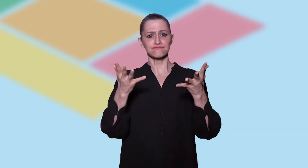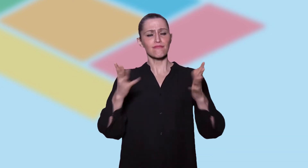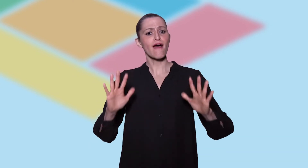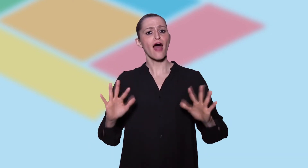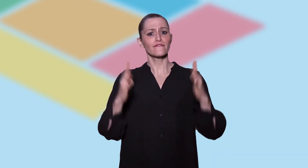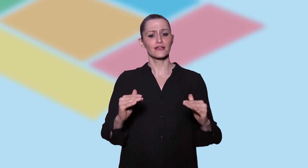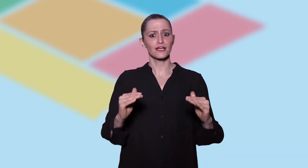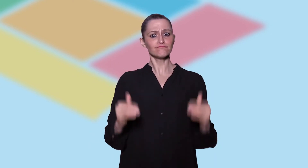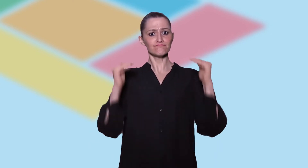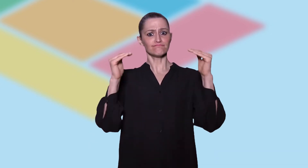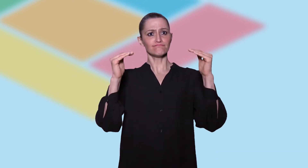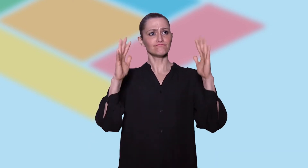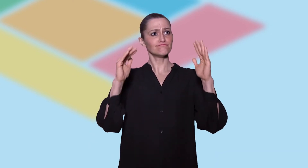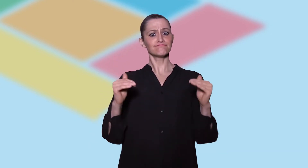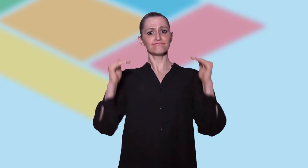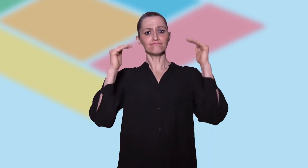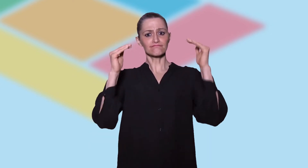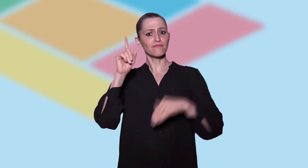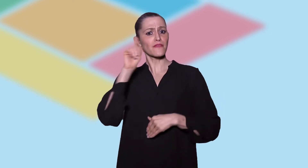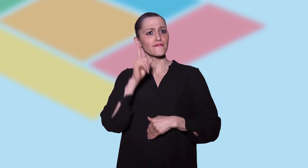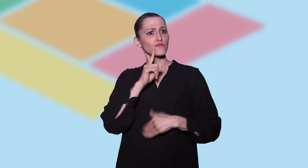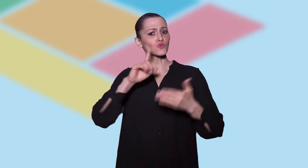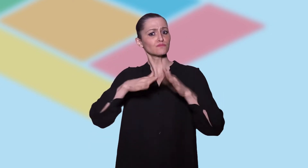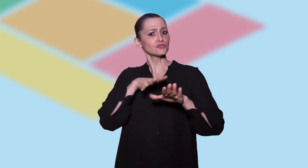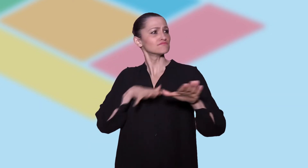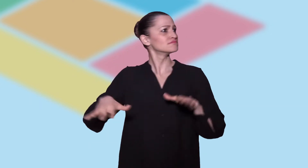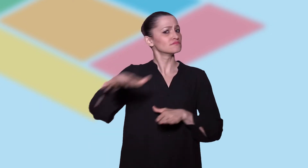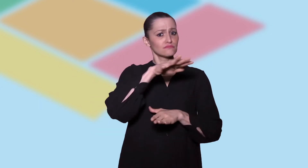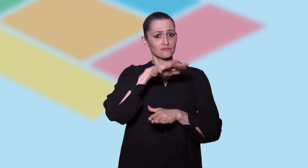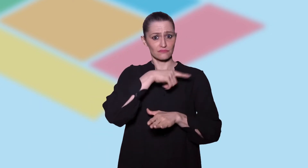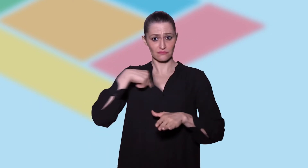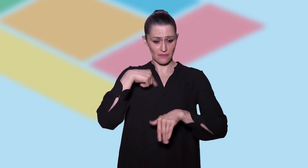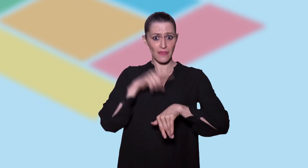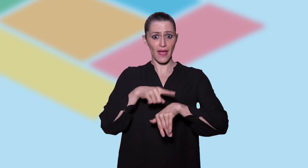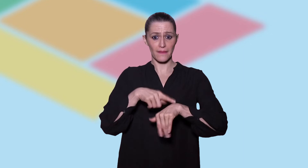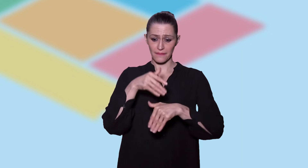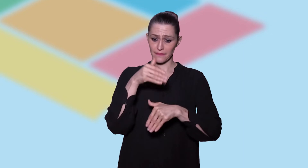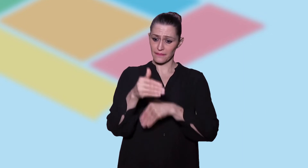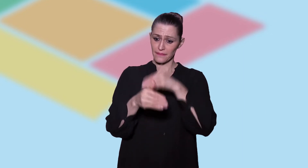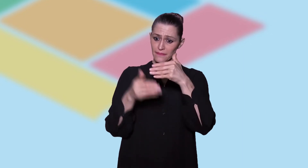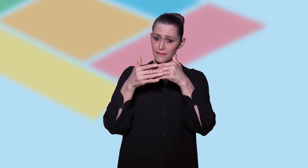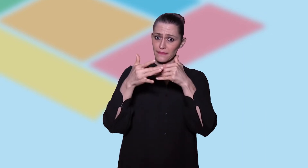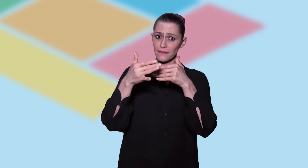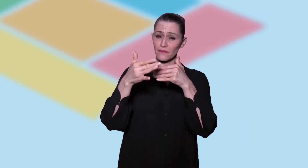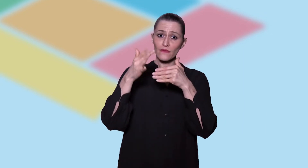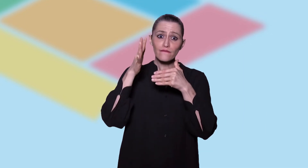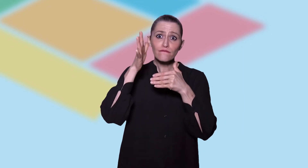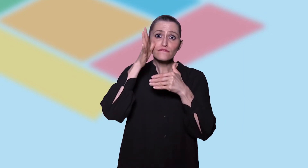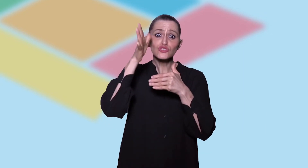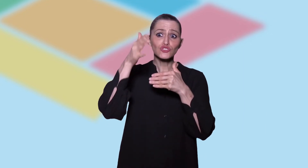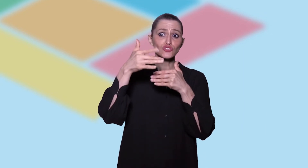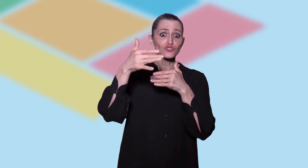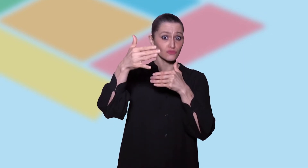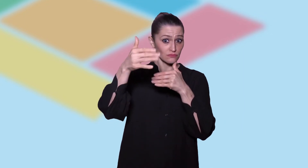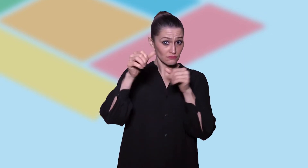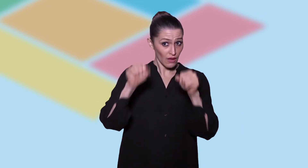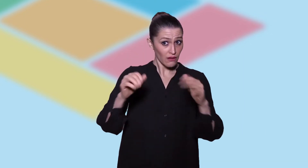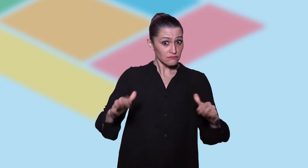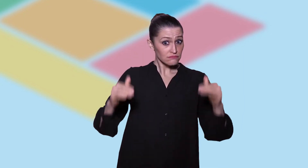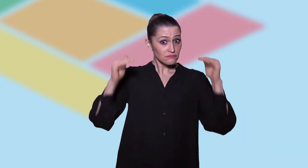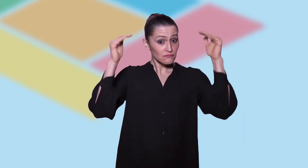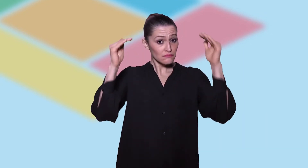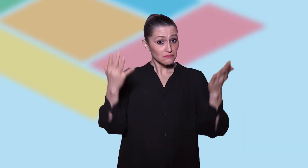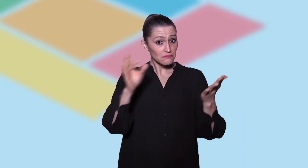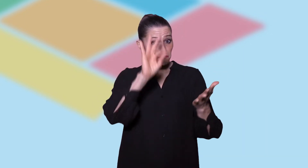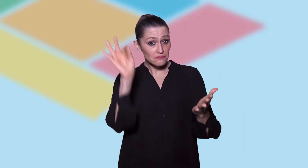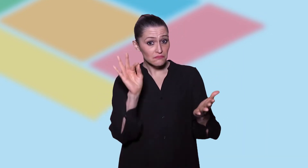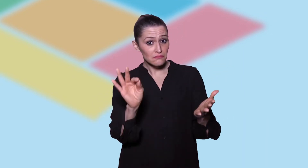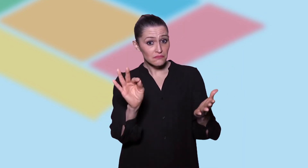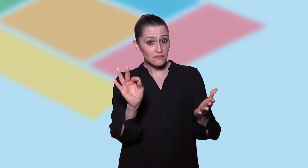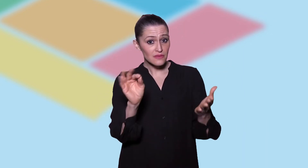Deaf communities into the future?